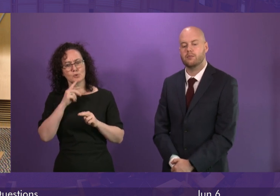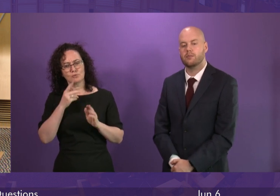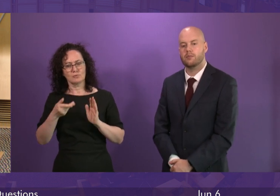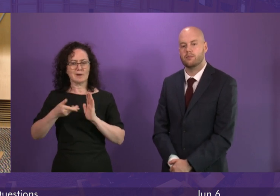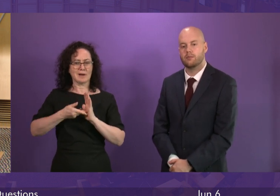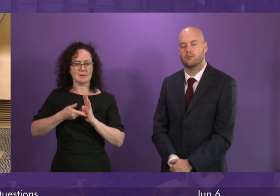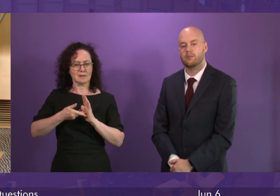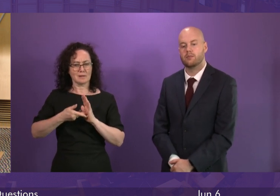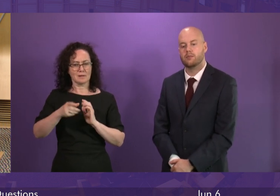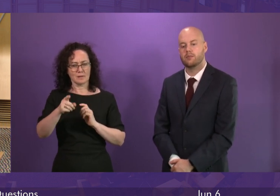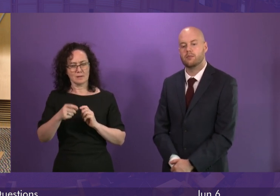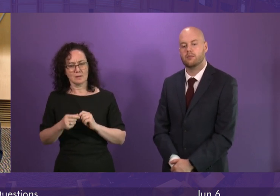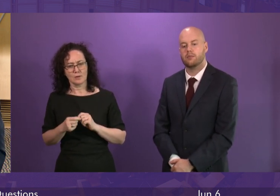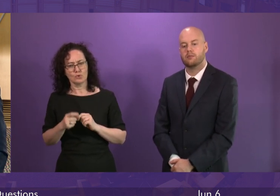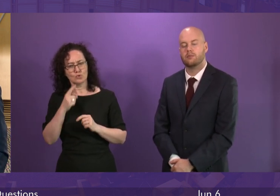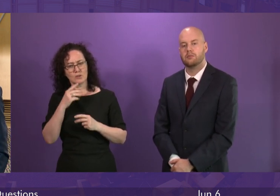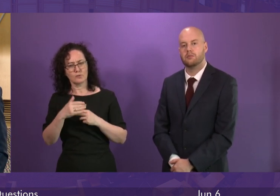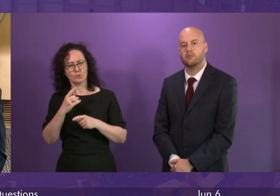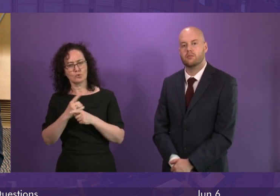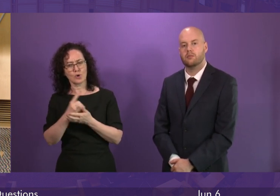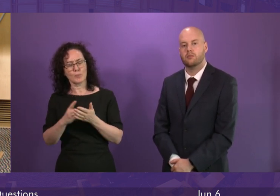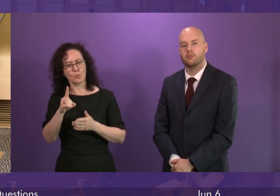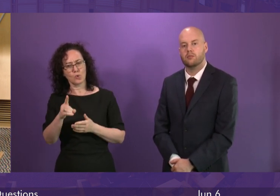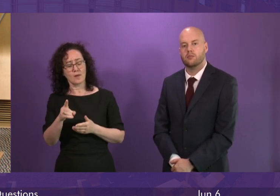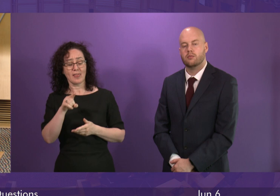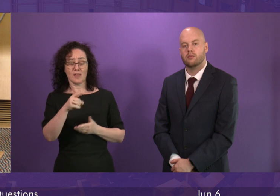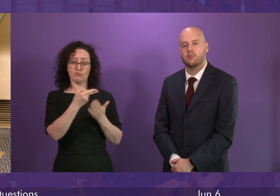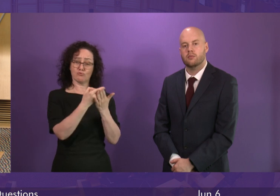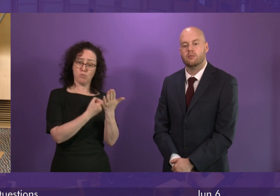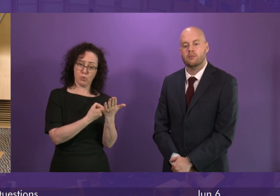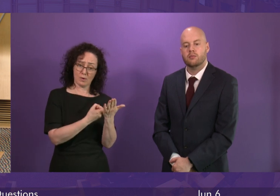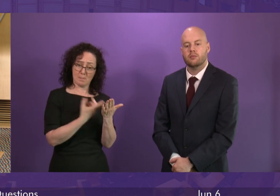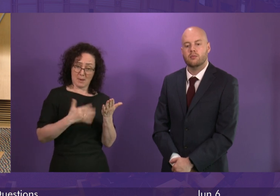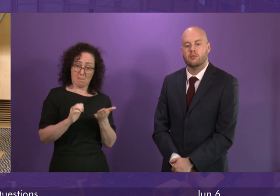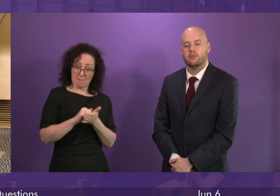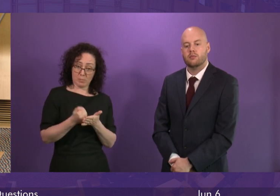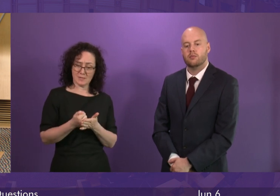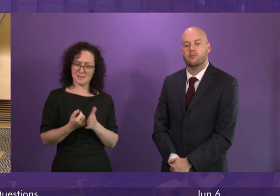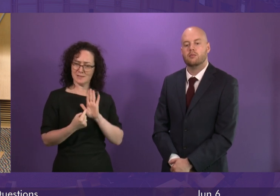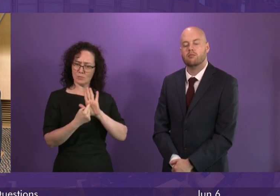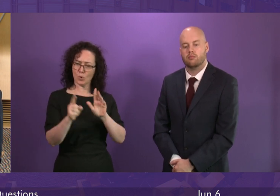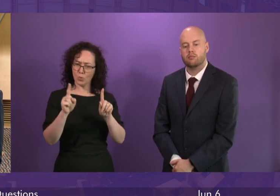no stage in his supplementary question did Murdo Fraser refer to the fact that the Scottish